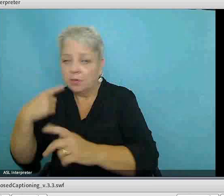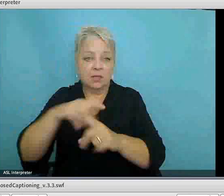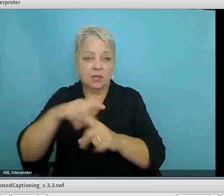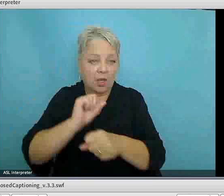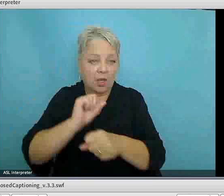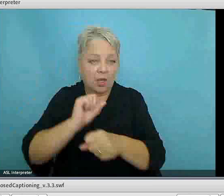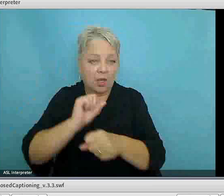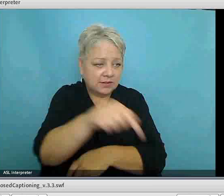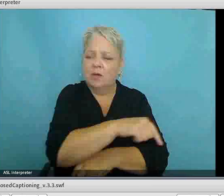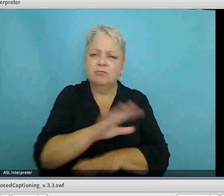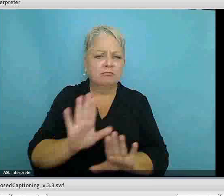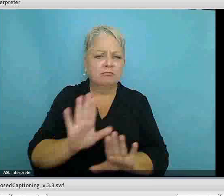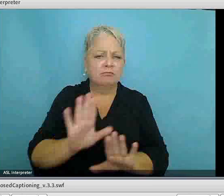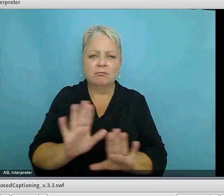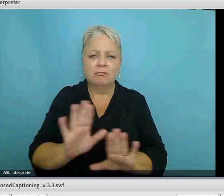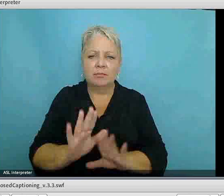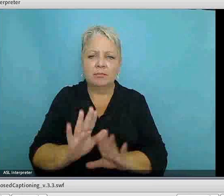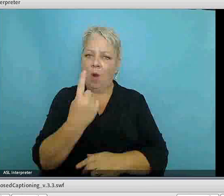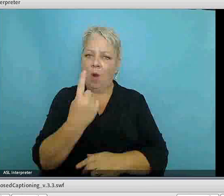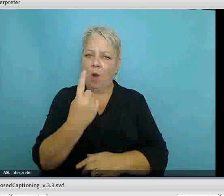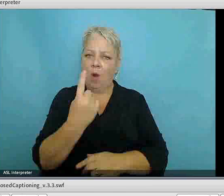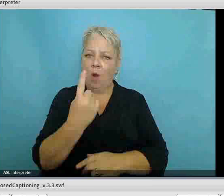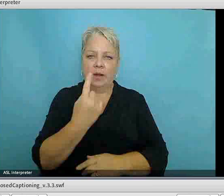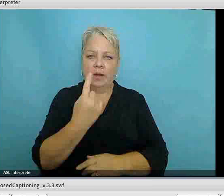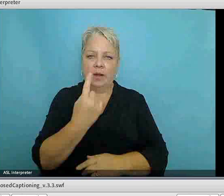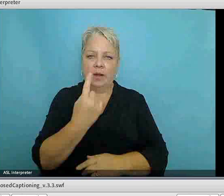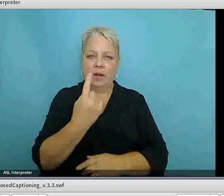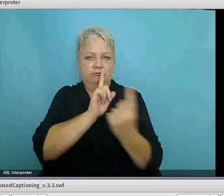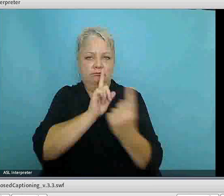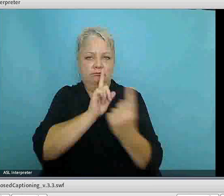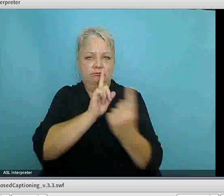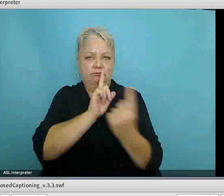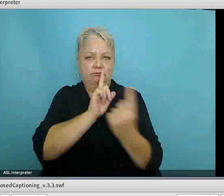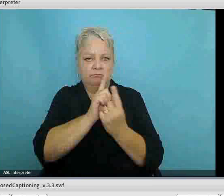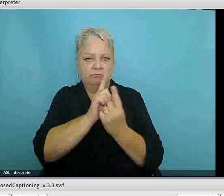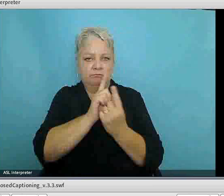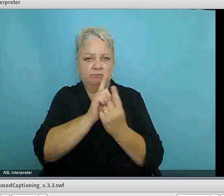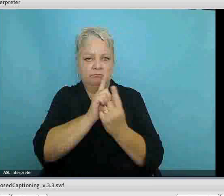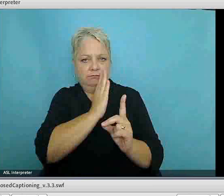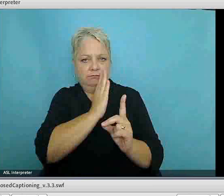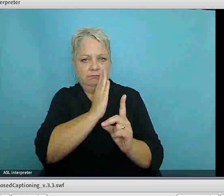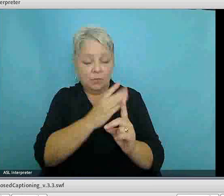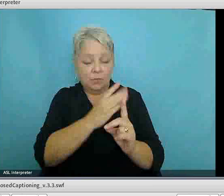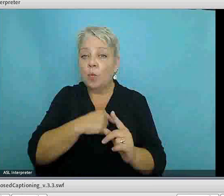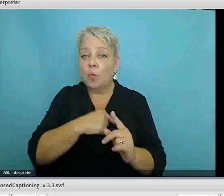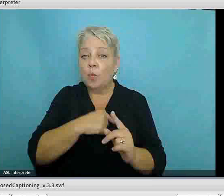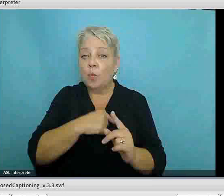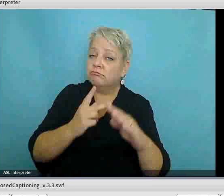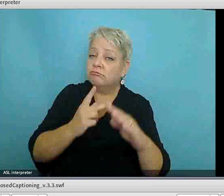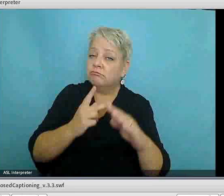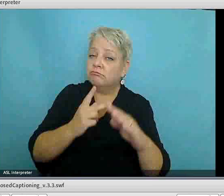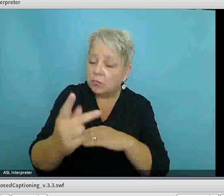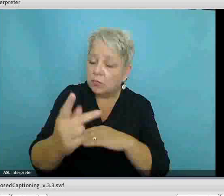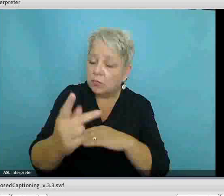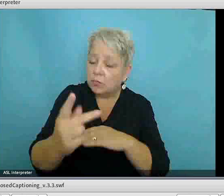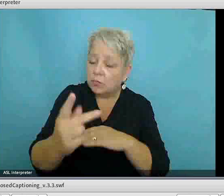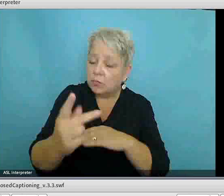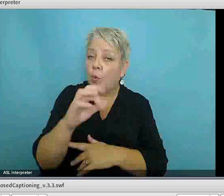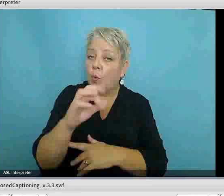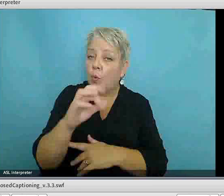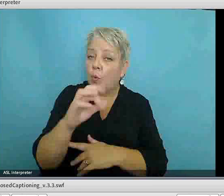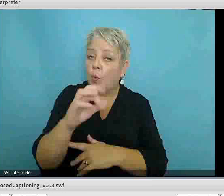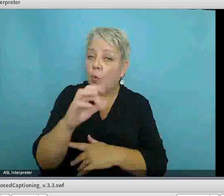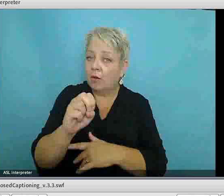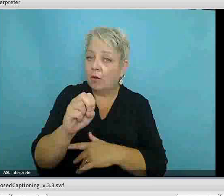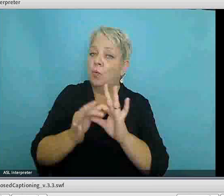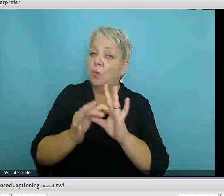the One Care plans reaches out, and we hope that the agencies will reach back to have